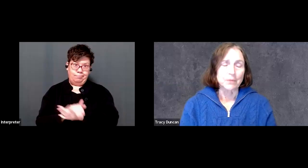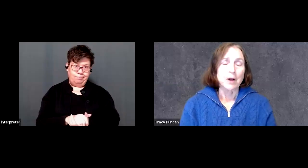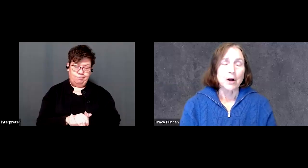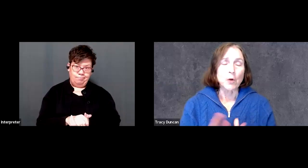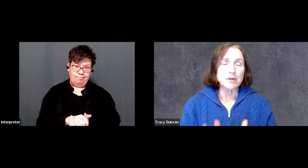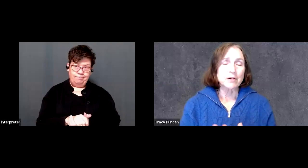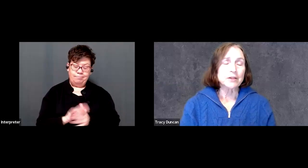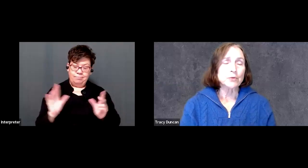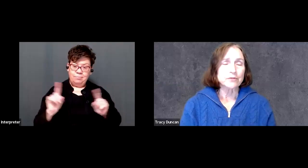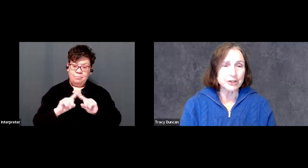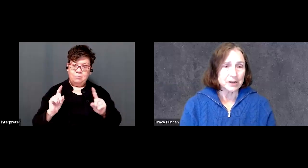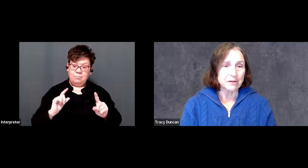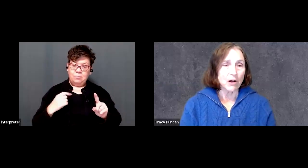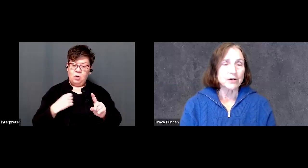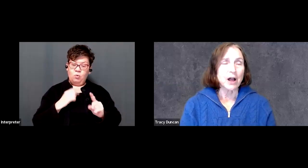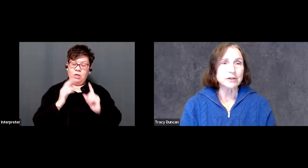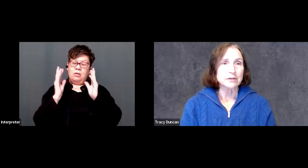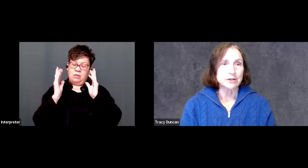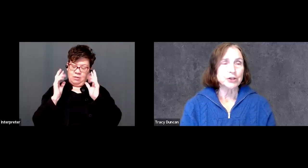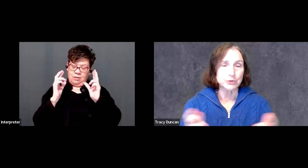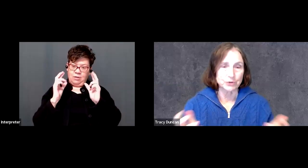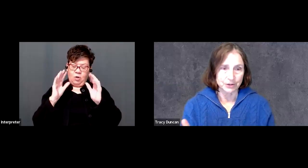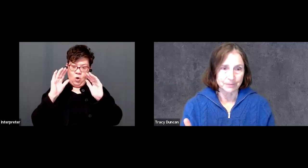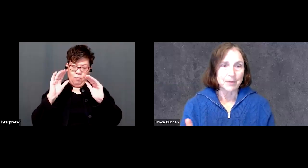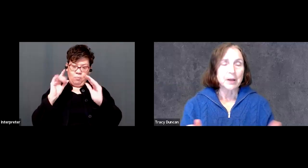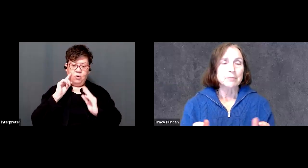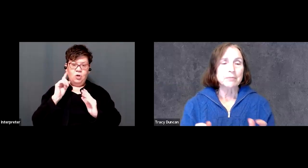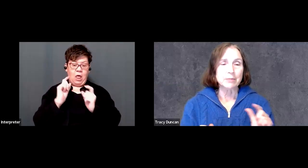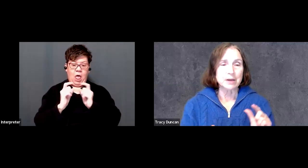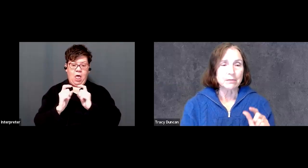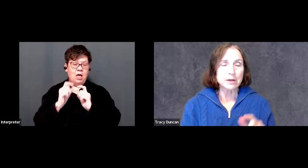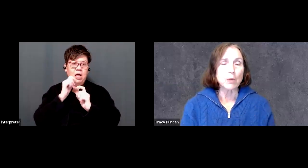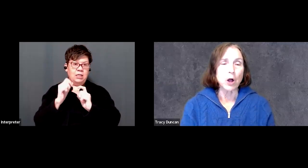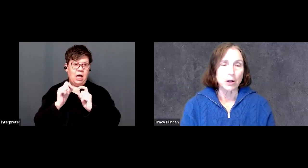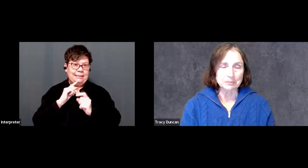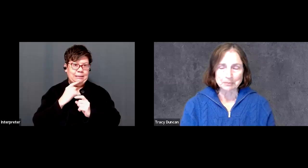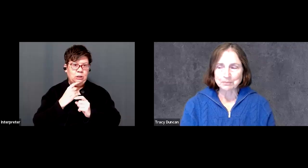But our hopes are that the revisions are not huge, maybe small.